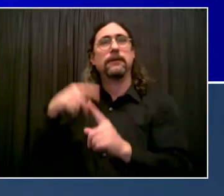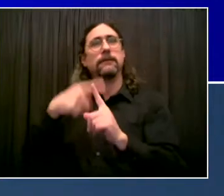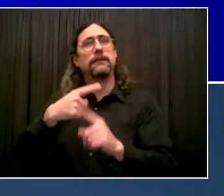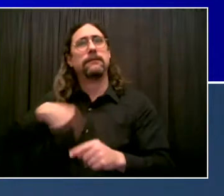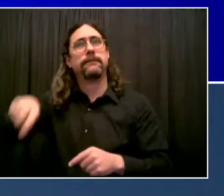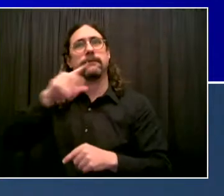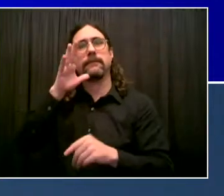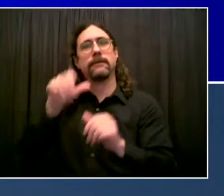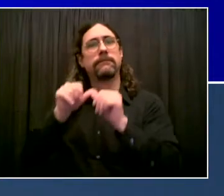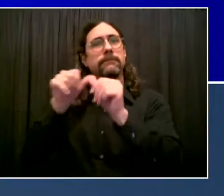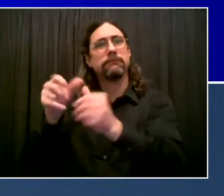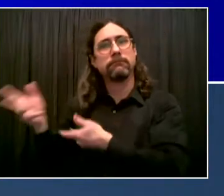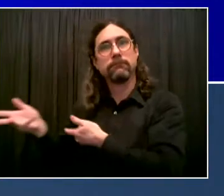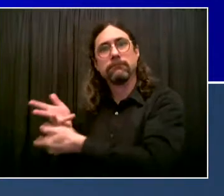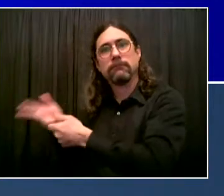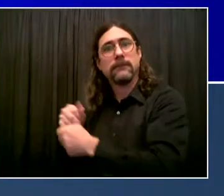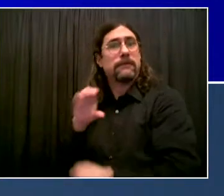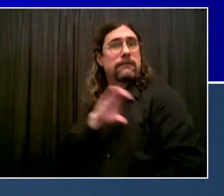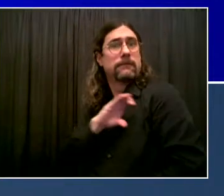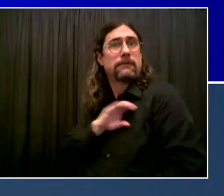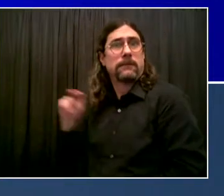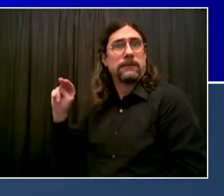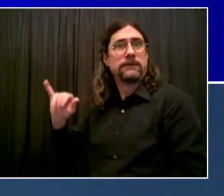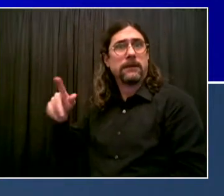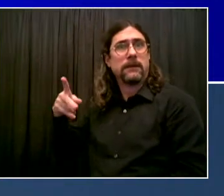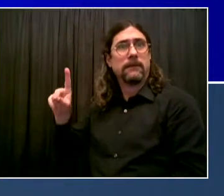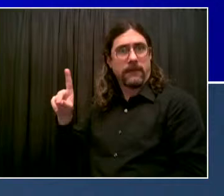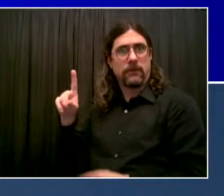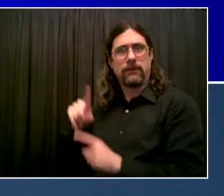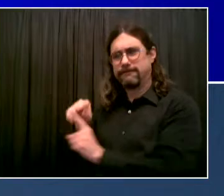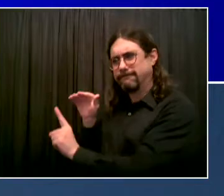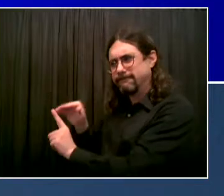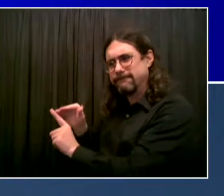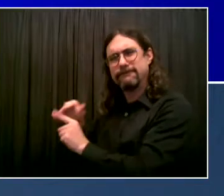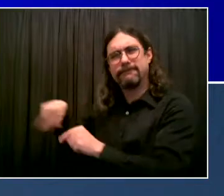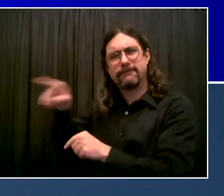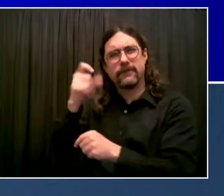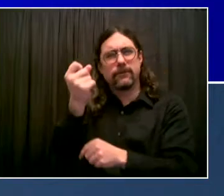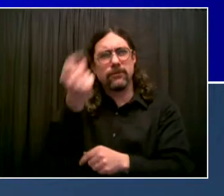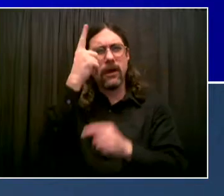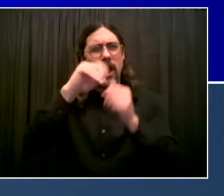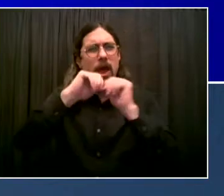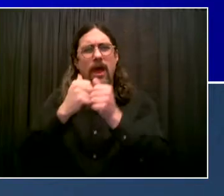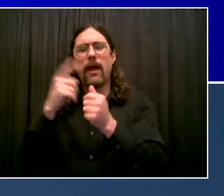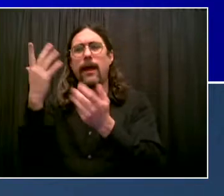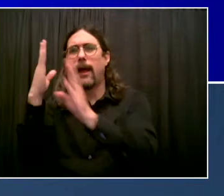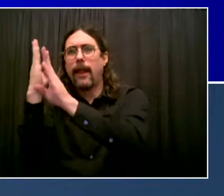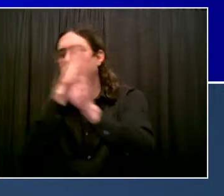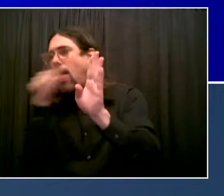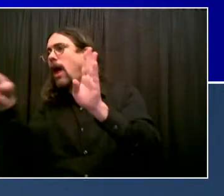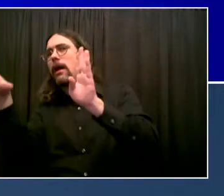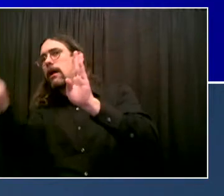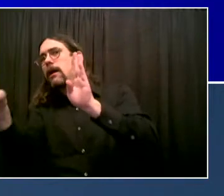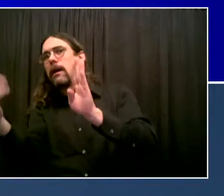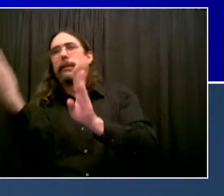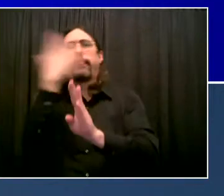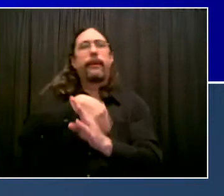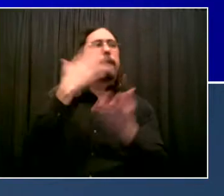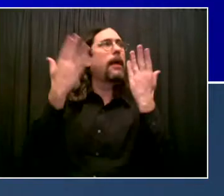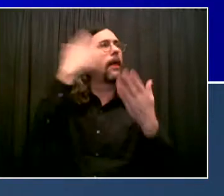APPROACHES TO FOCUS ON ARRESTING AND PUNISHING THE E TRAFFICKERS WHILE NOT HARMING THE SEX WORKERS THEMSELVES.